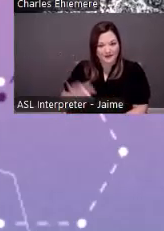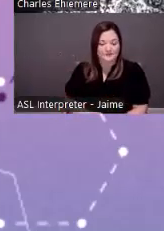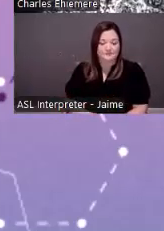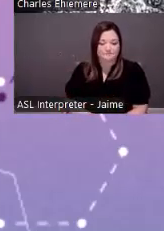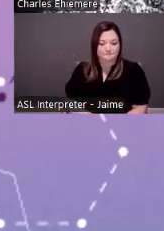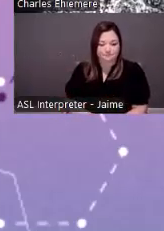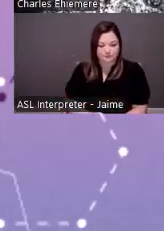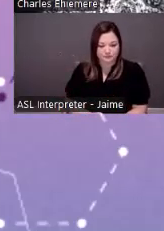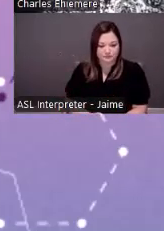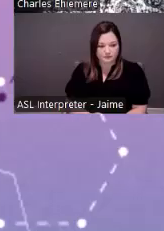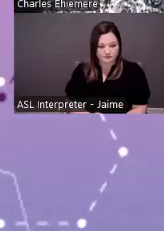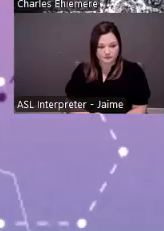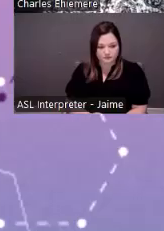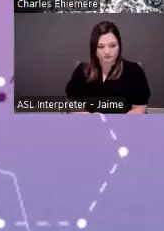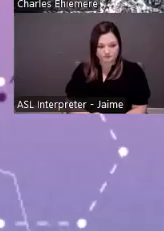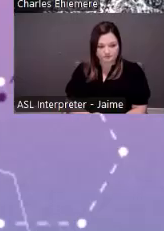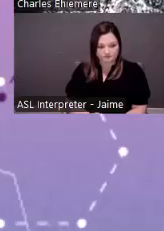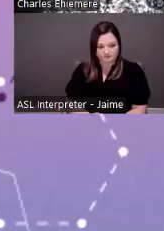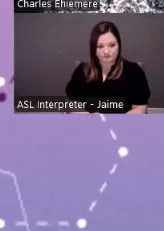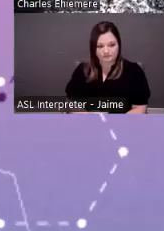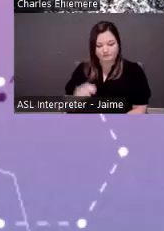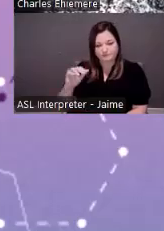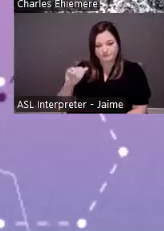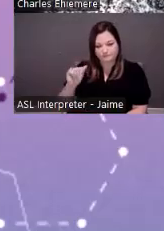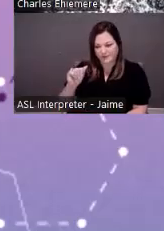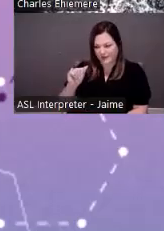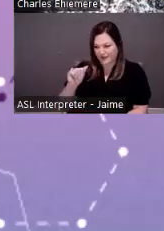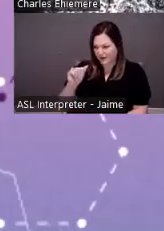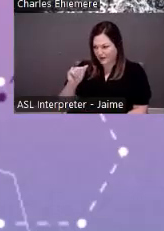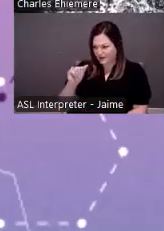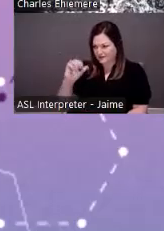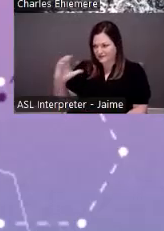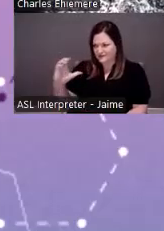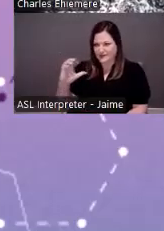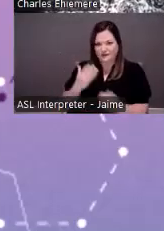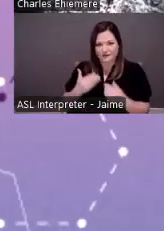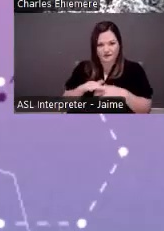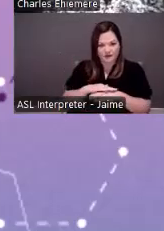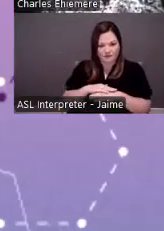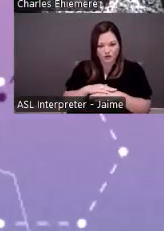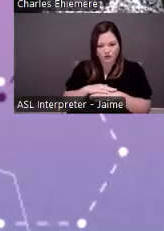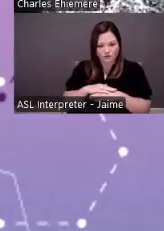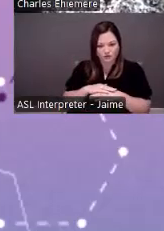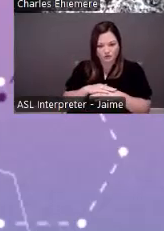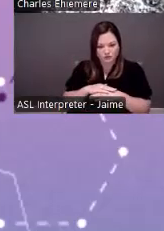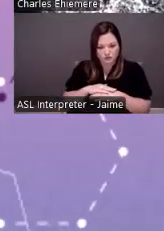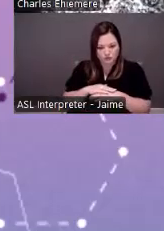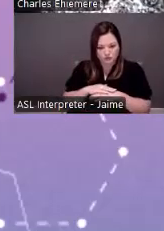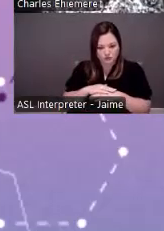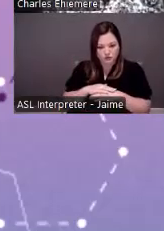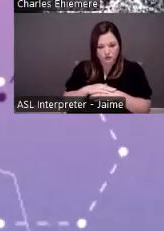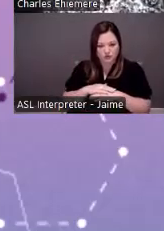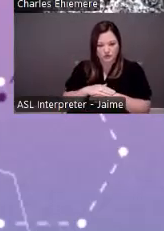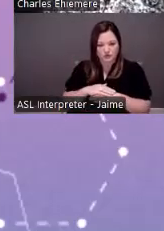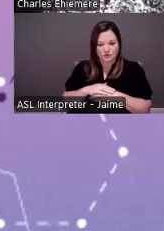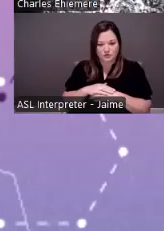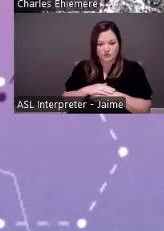the ANC coverage is also looking just a little bit average, 52%.